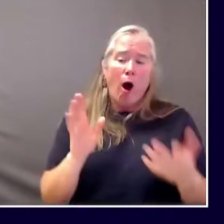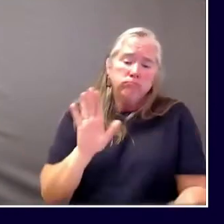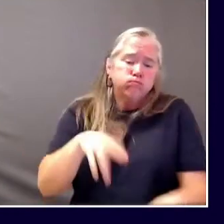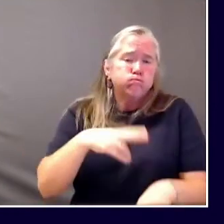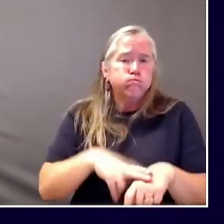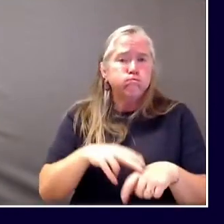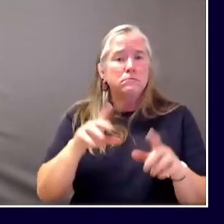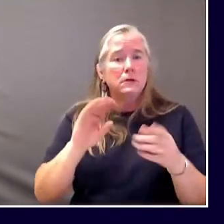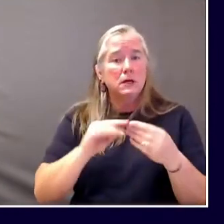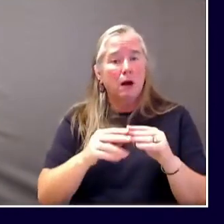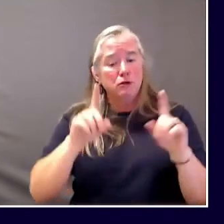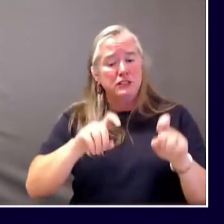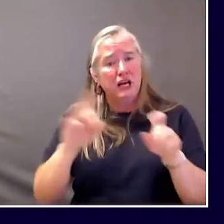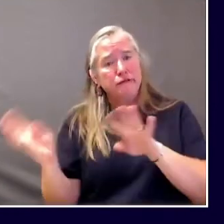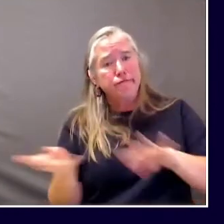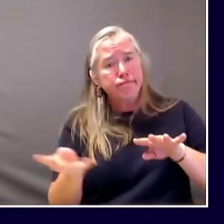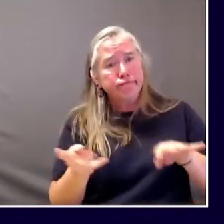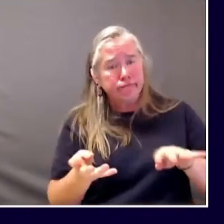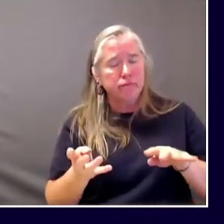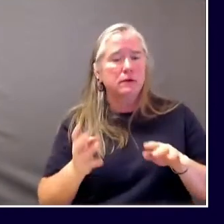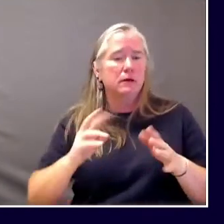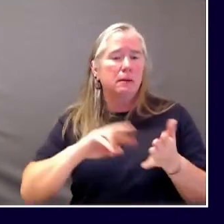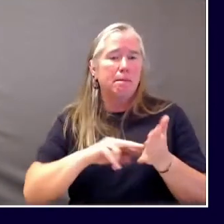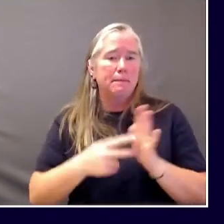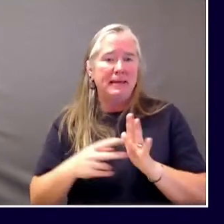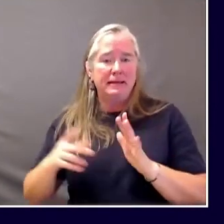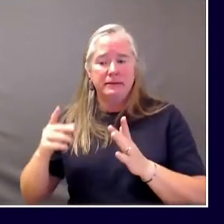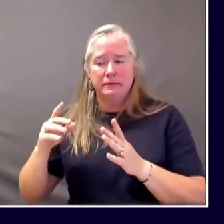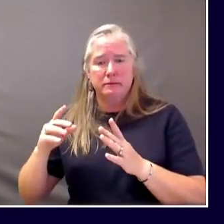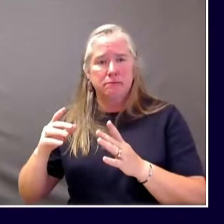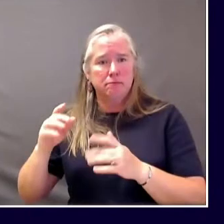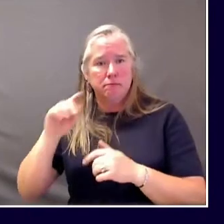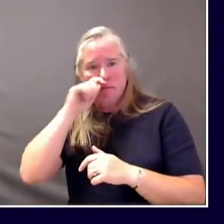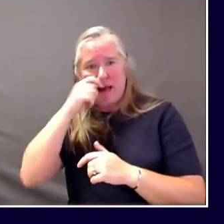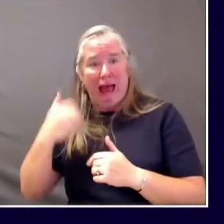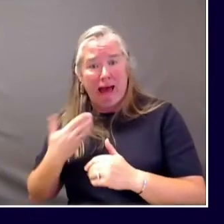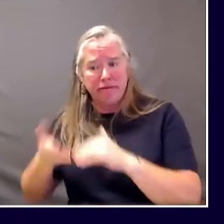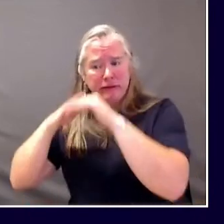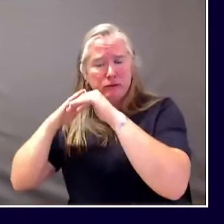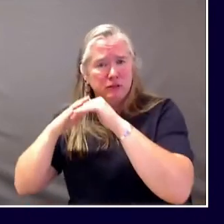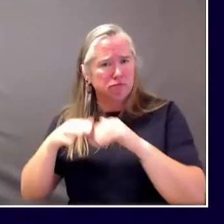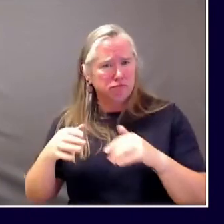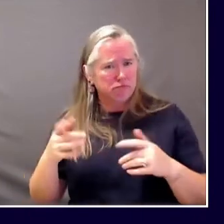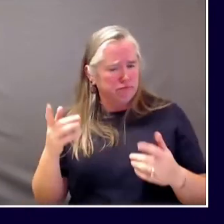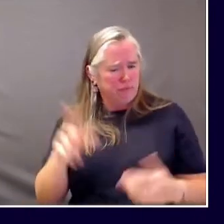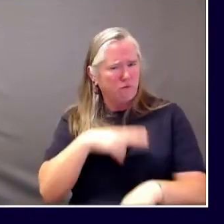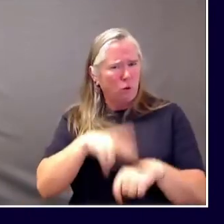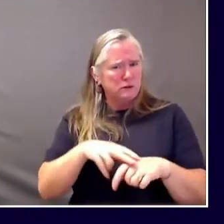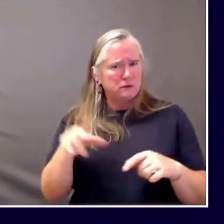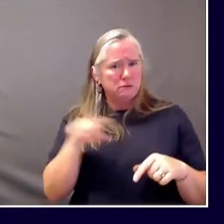of this current increase we're seeing right now is due to